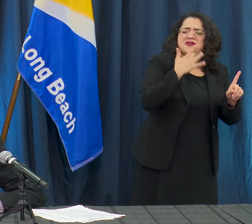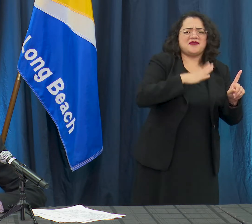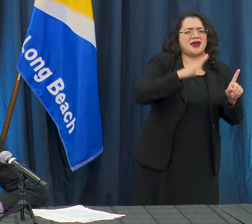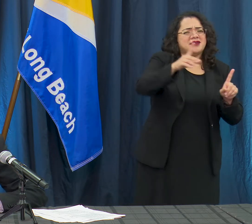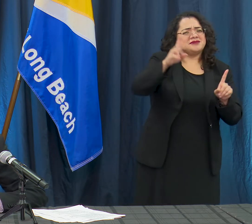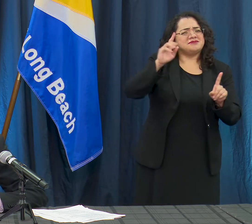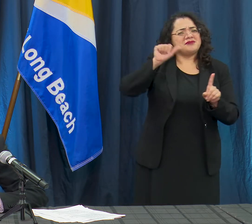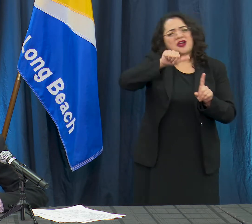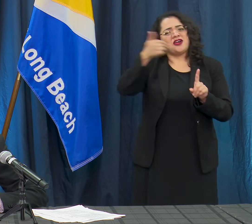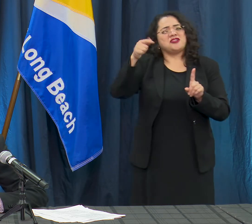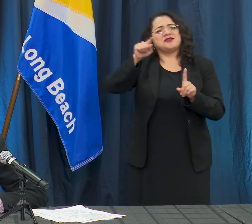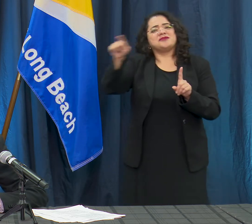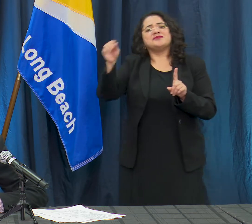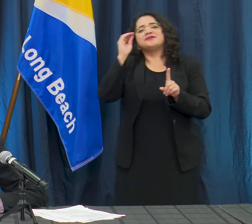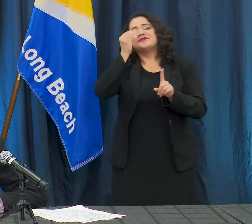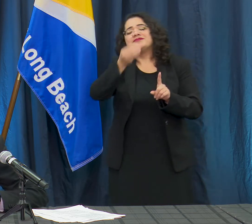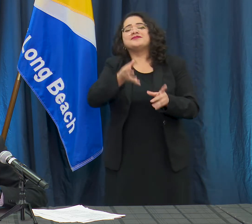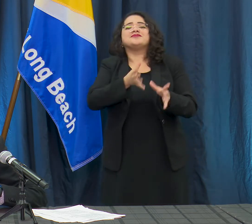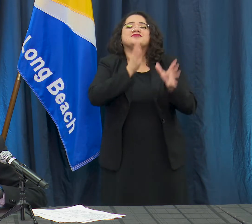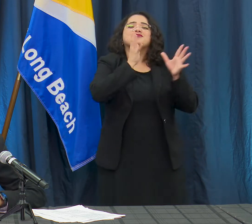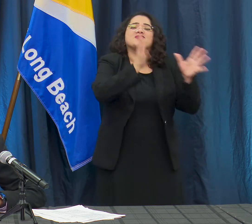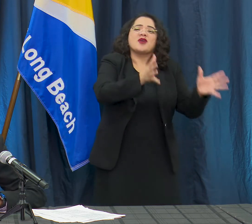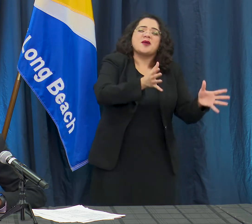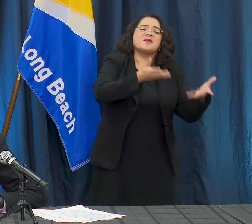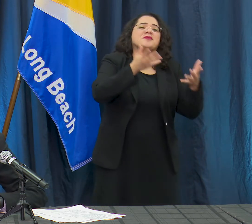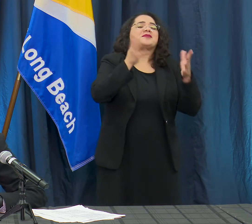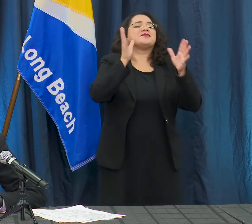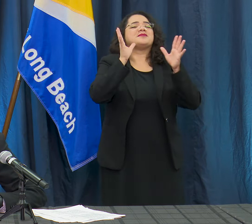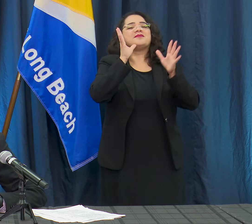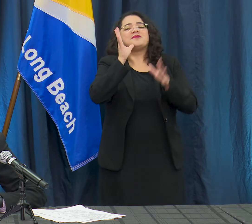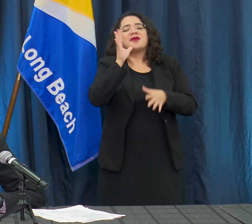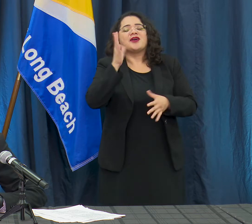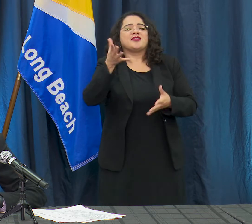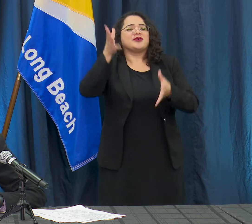grandparents some flowers, or something safe and I want to thank all the small